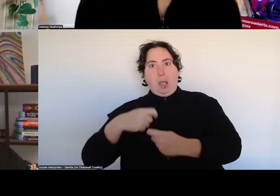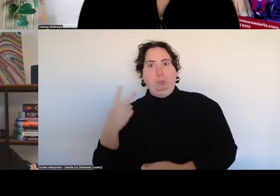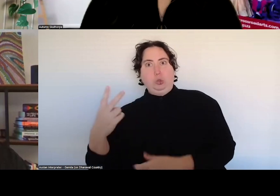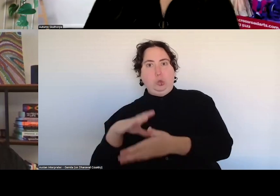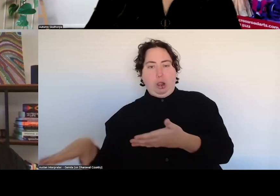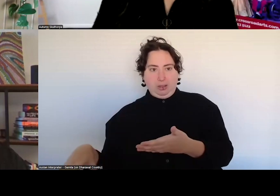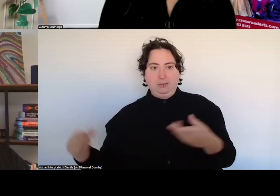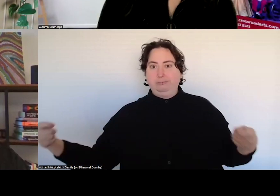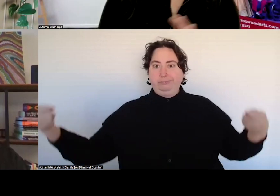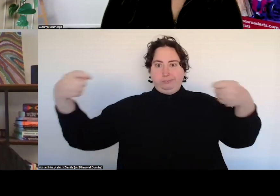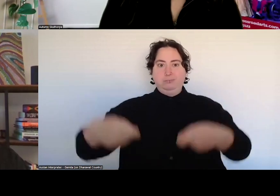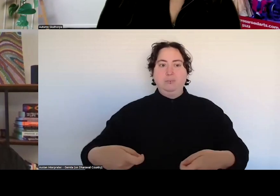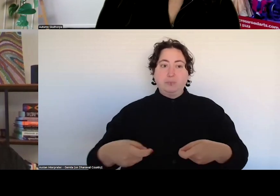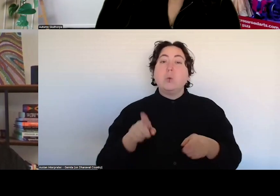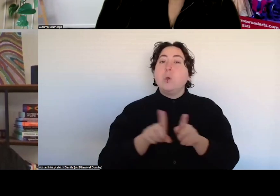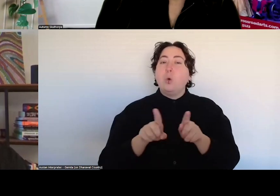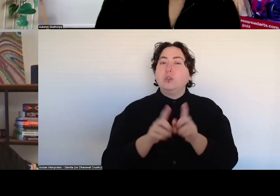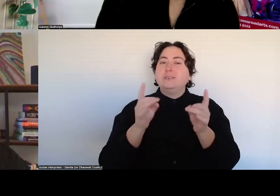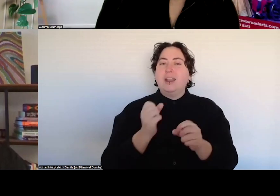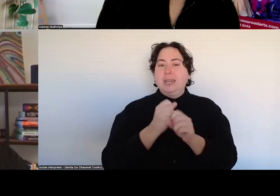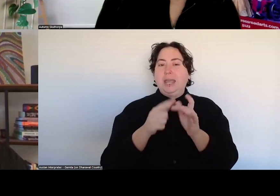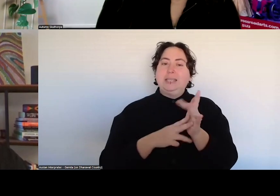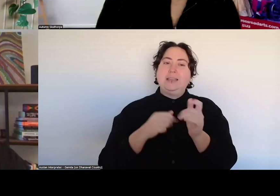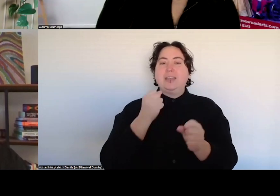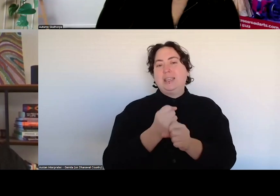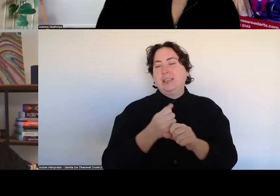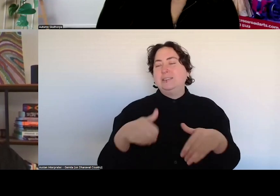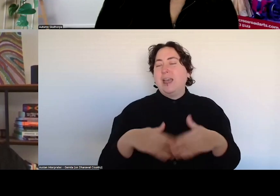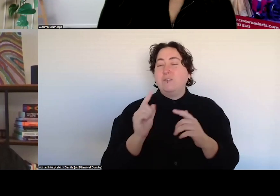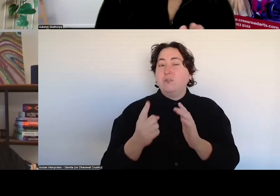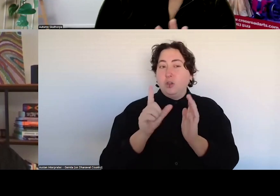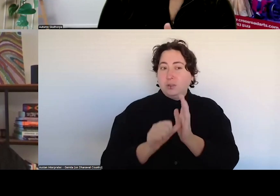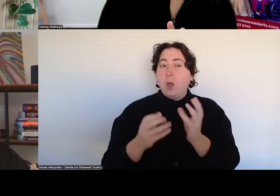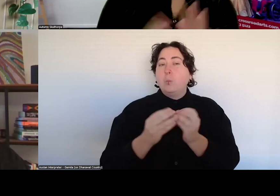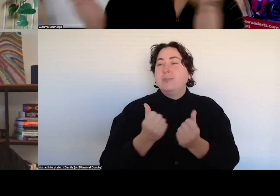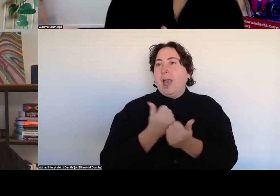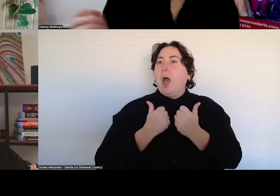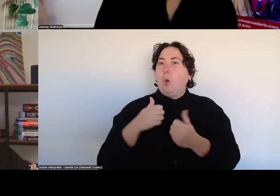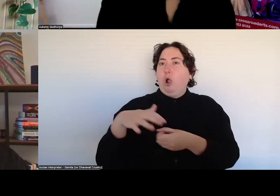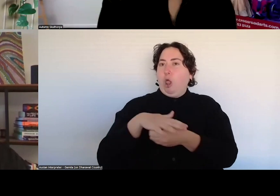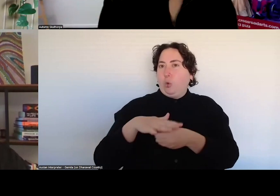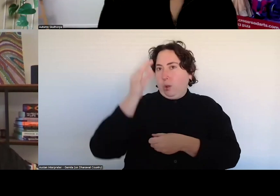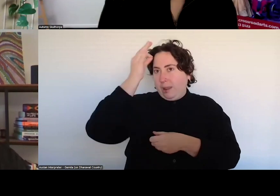for the first time and launch that with our local Chamber of Commerce. I know there is one coming